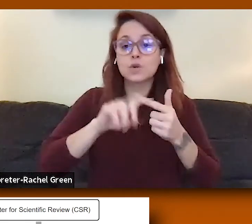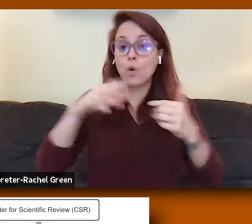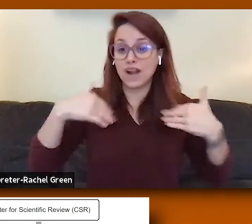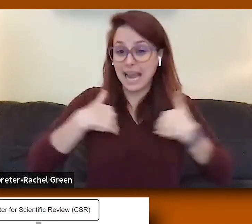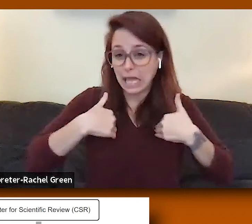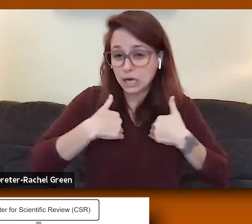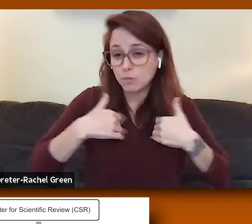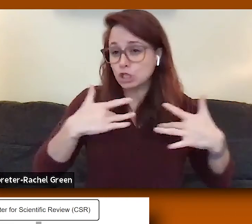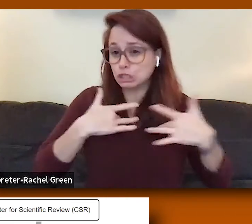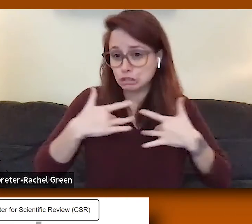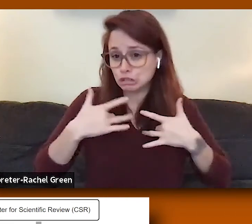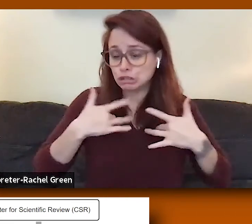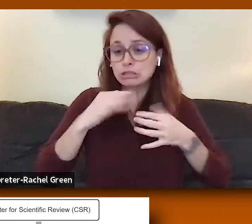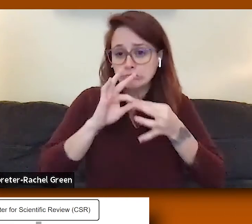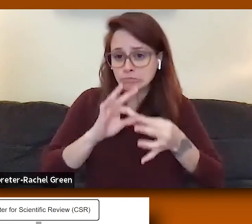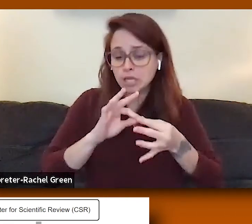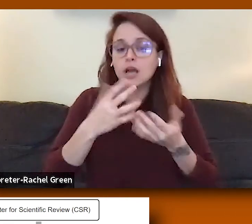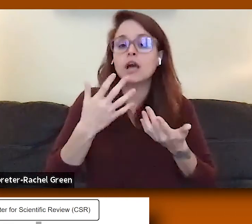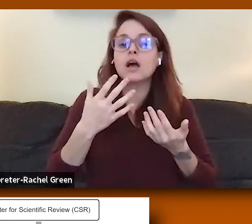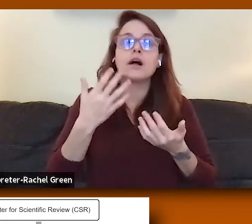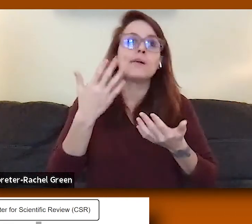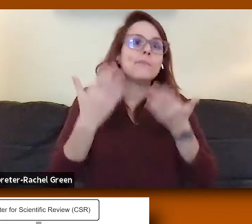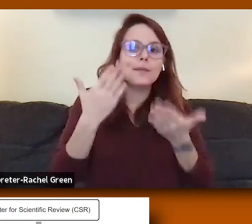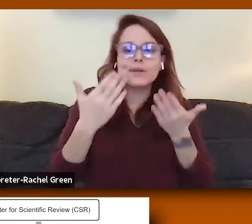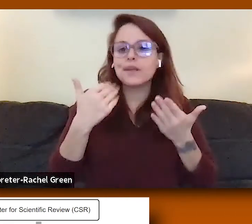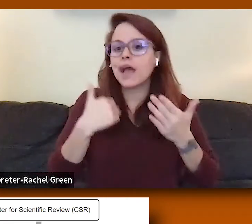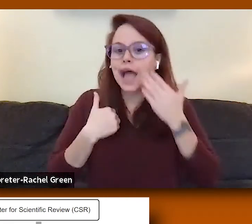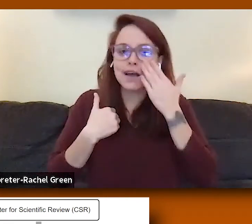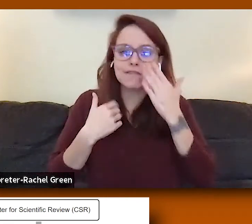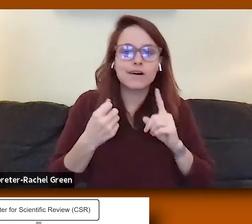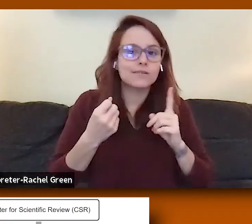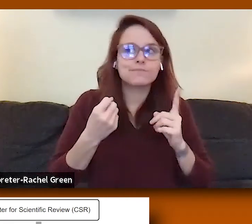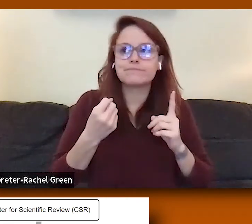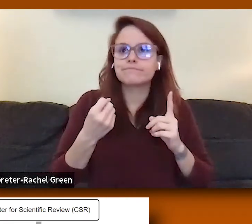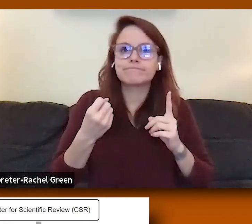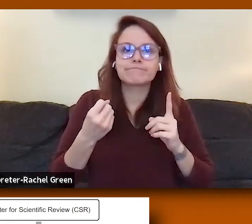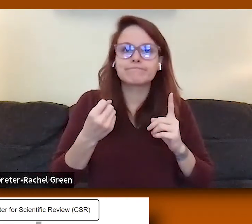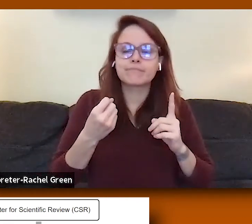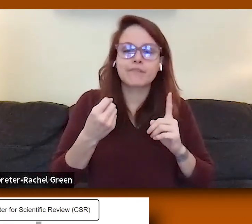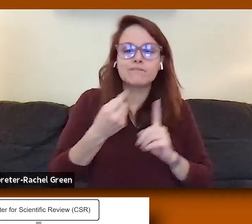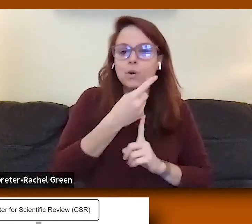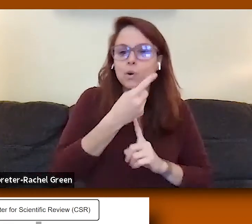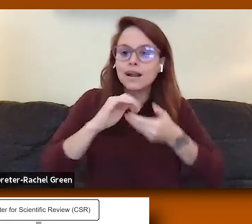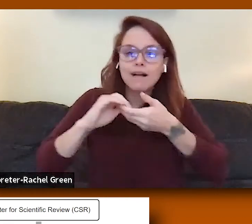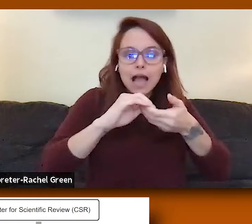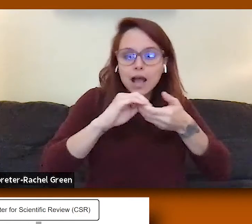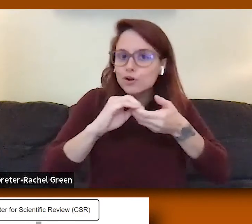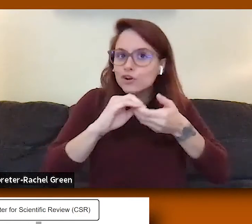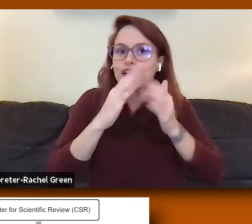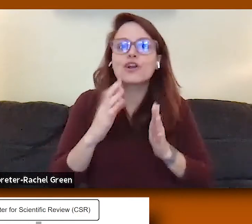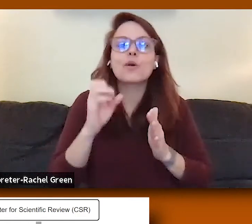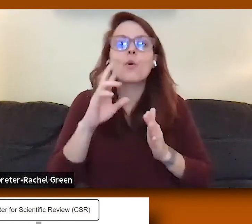Maybe you have a foreign collaborator or it's a renewal application.